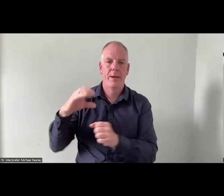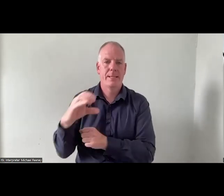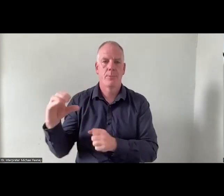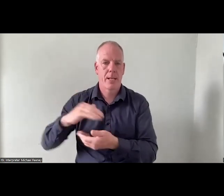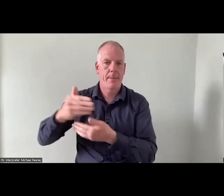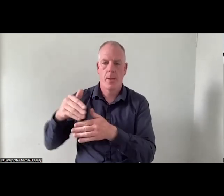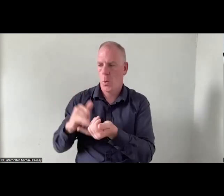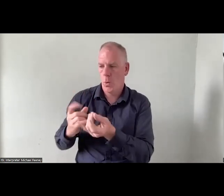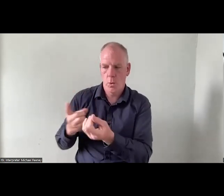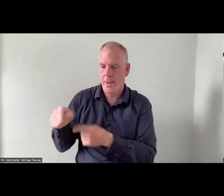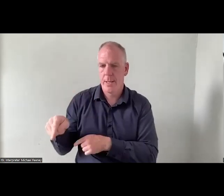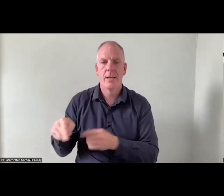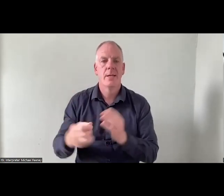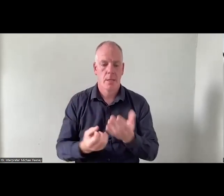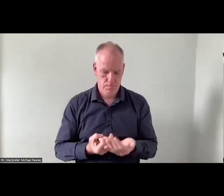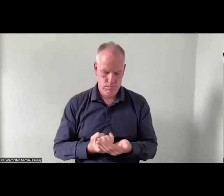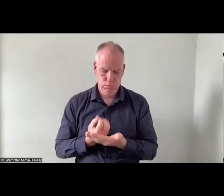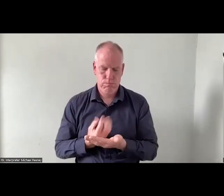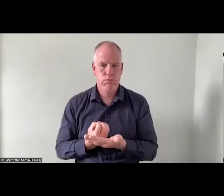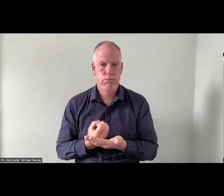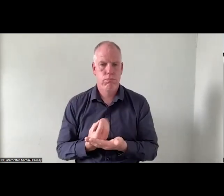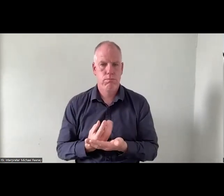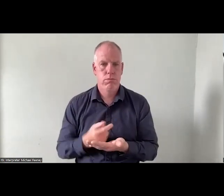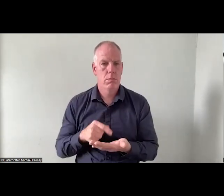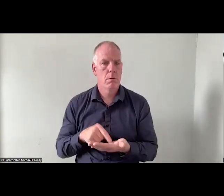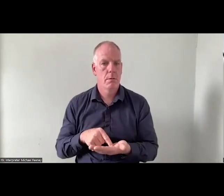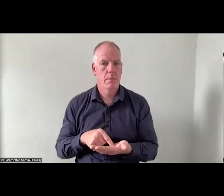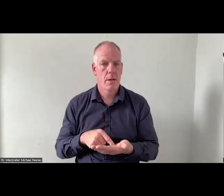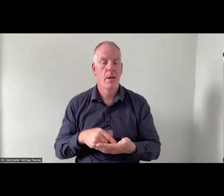and the text will be delivered again in that format of three lines of text